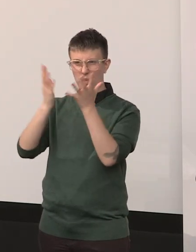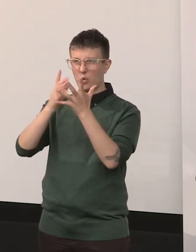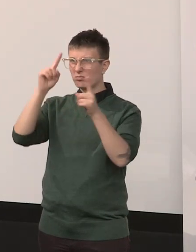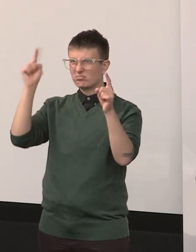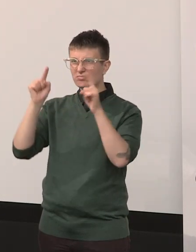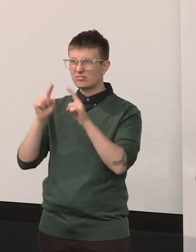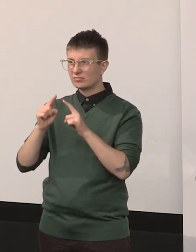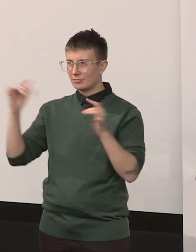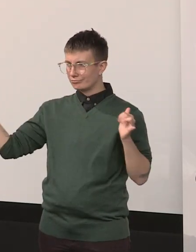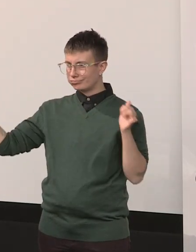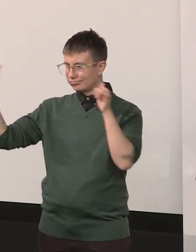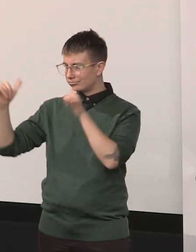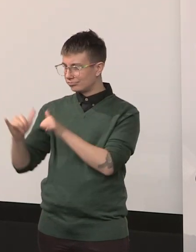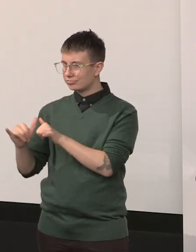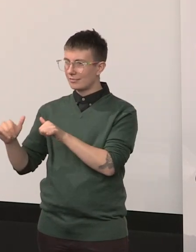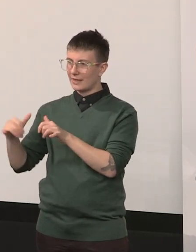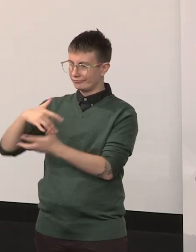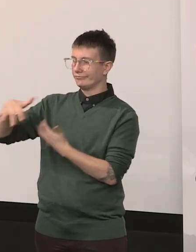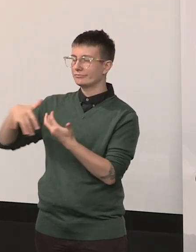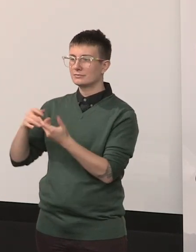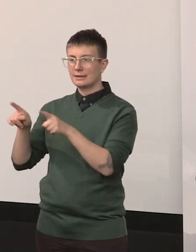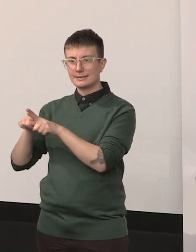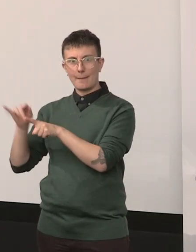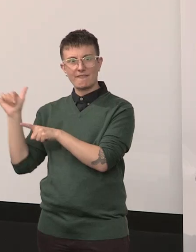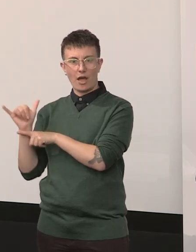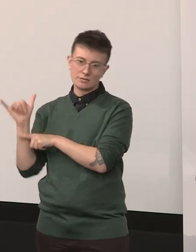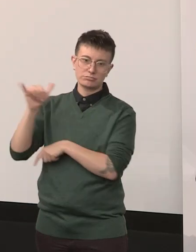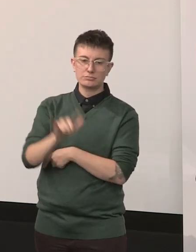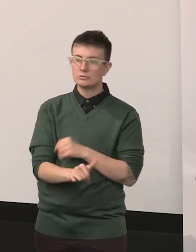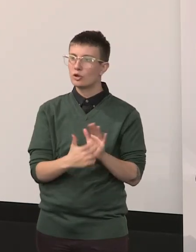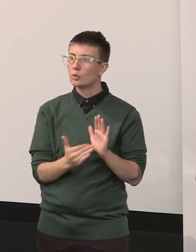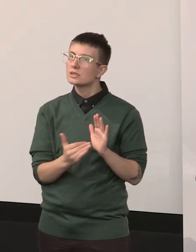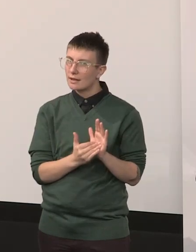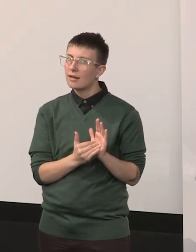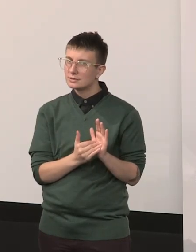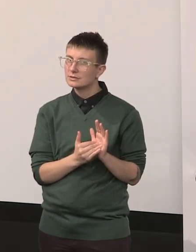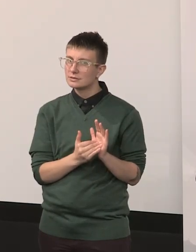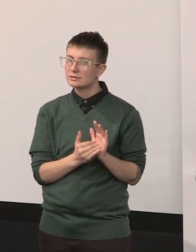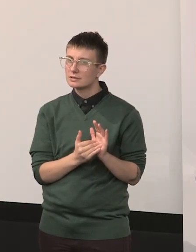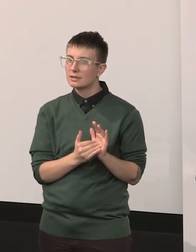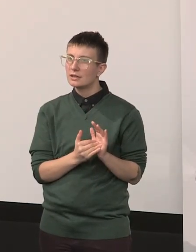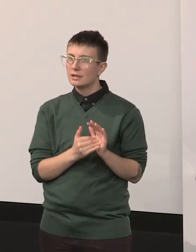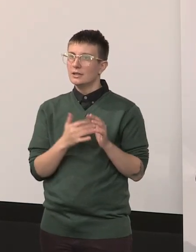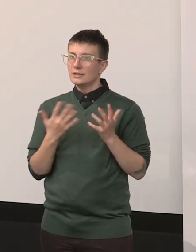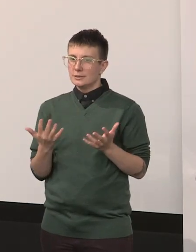transiting through, and then coming on. And just as an additional precaution, the